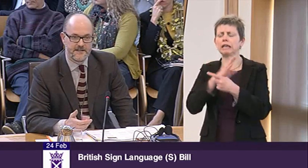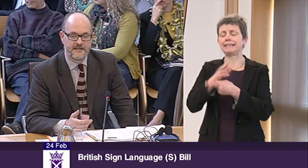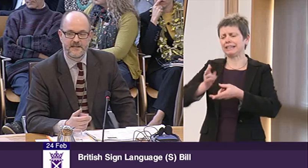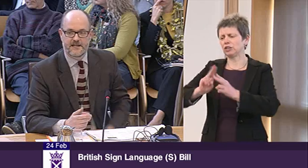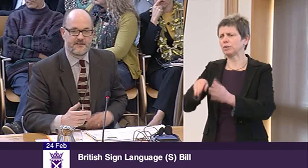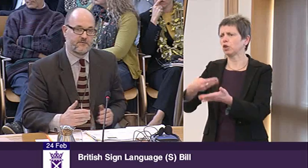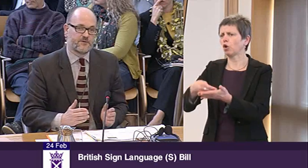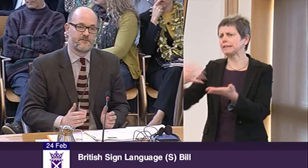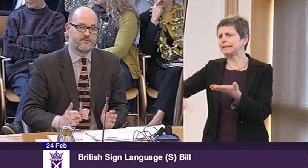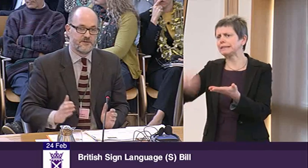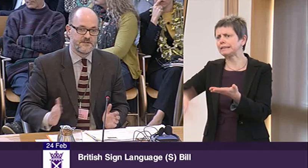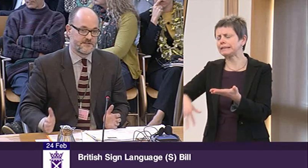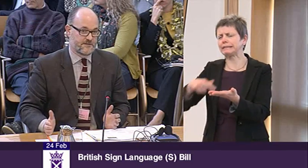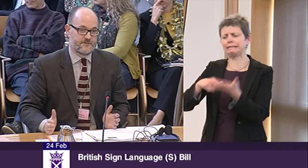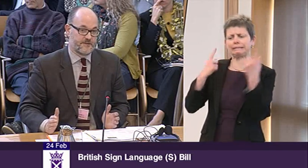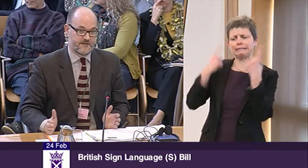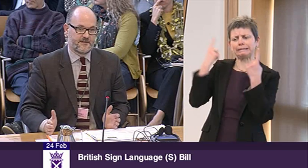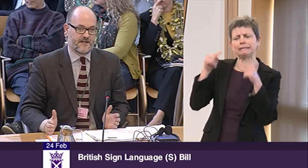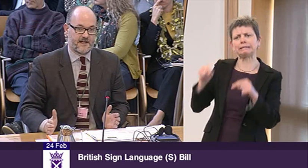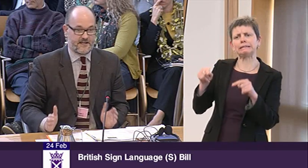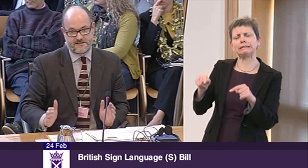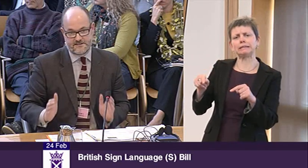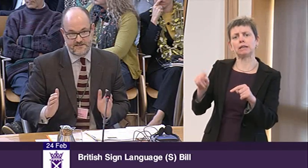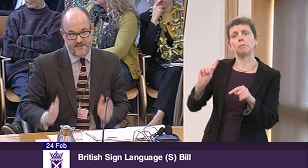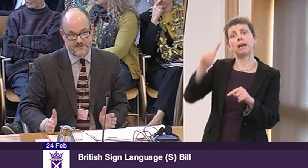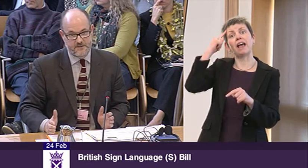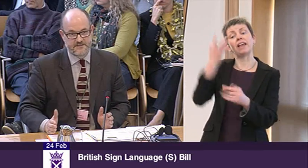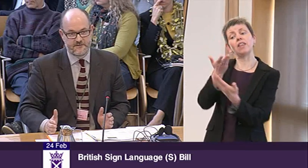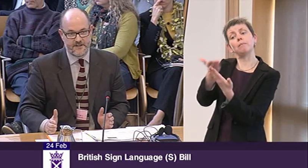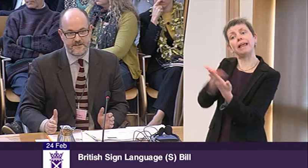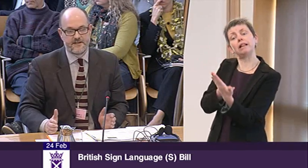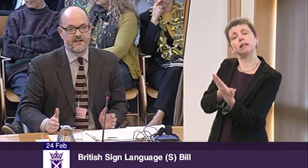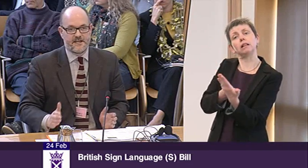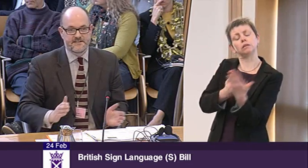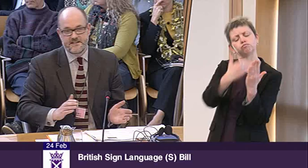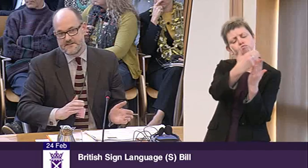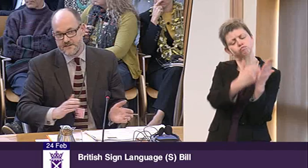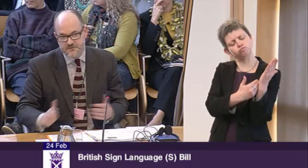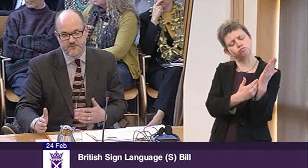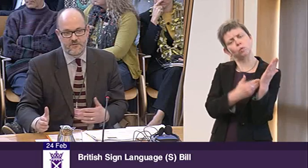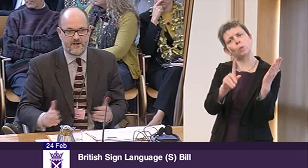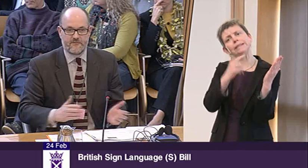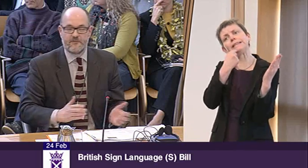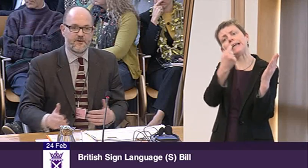interpreting. One of the beauties of the bill is that it encourages us to think about access